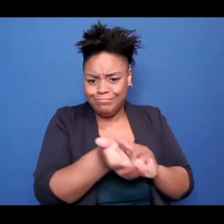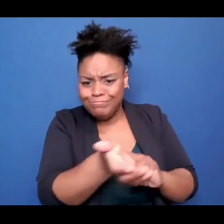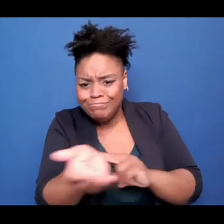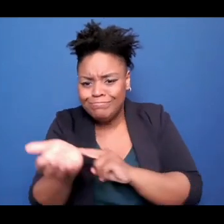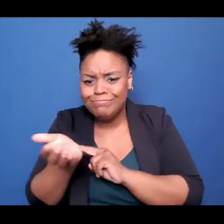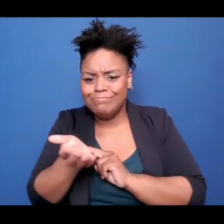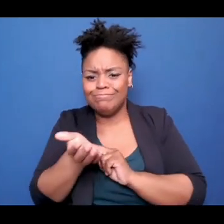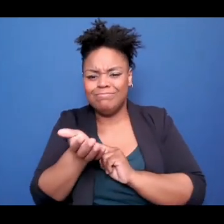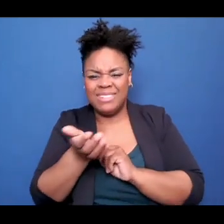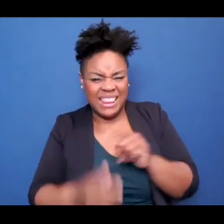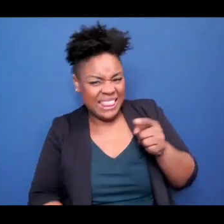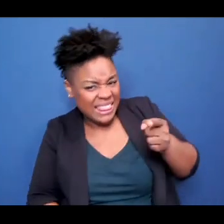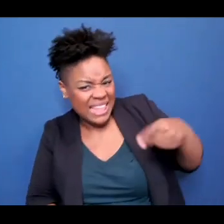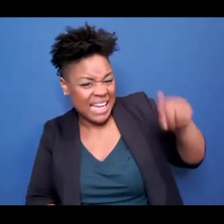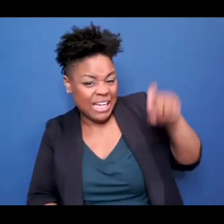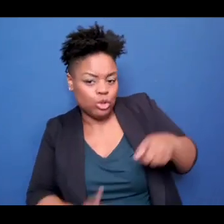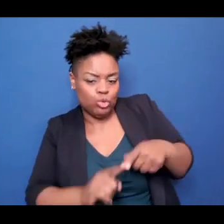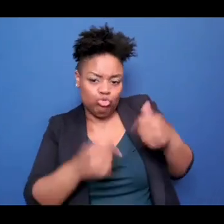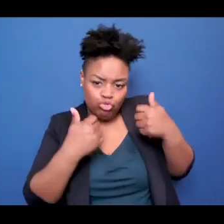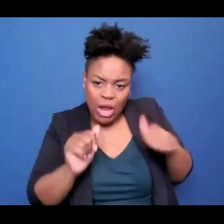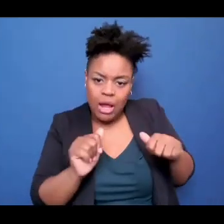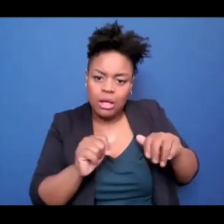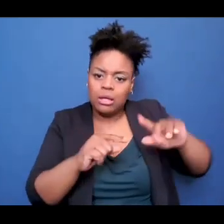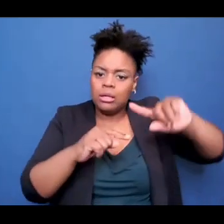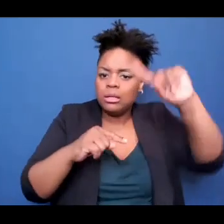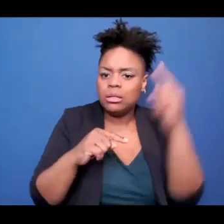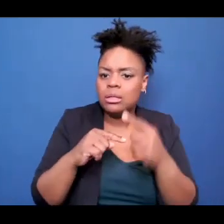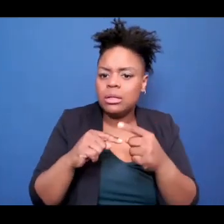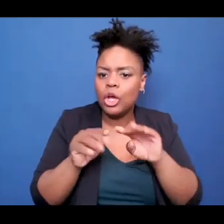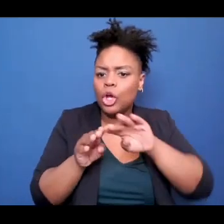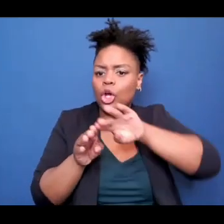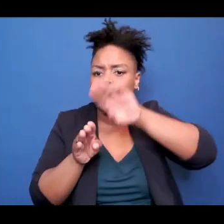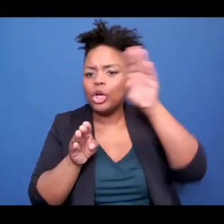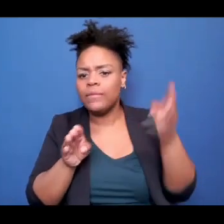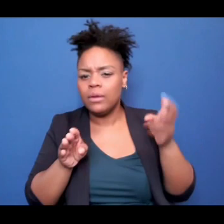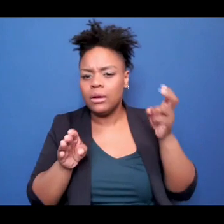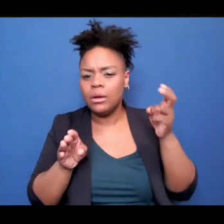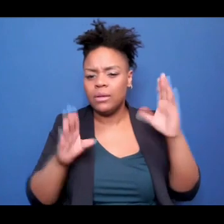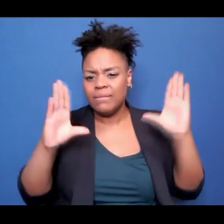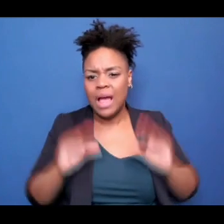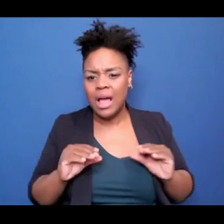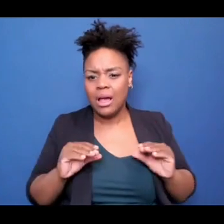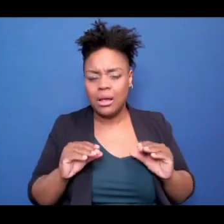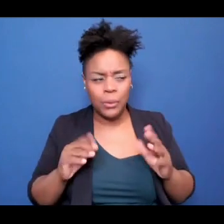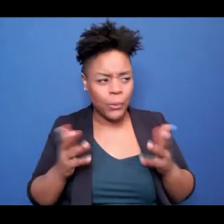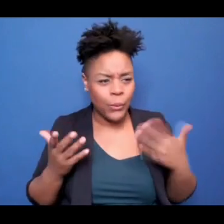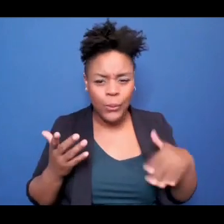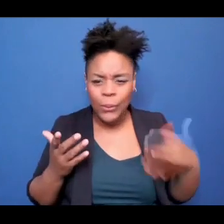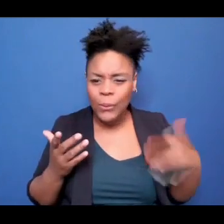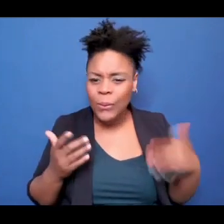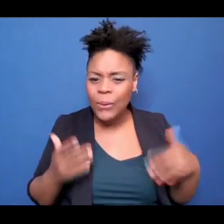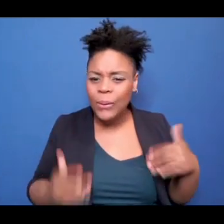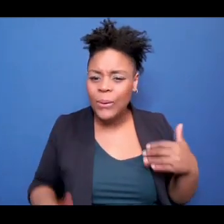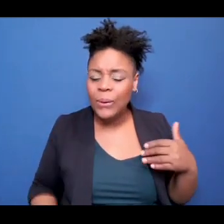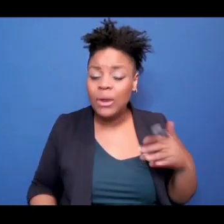REGULATION AND SELF- MONITORING AND THAT THE ONUS WAS ON THEM TO FLATTEN THE CURVE OF INFECTION. HAVING NOTED THAT BLACK PEOPLE